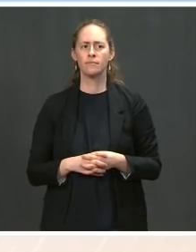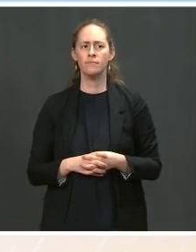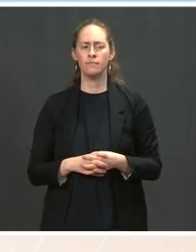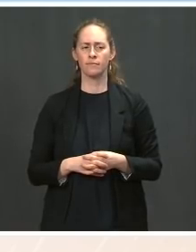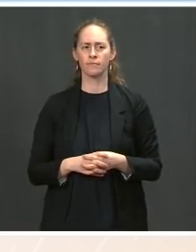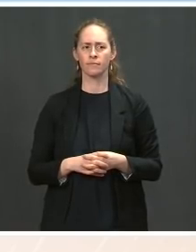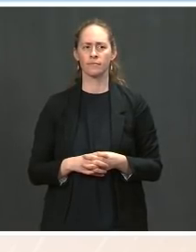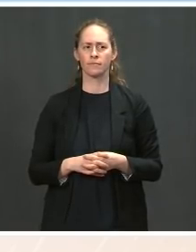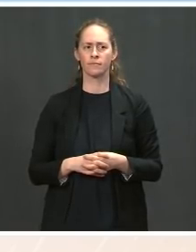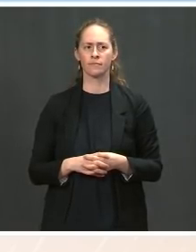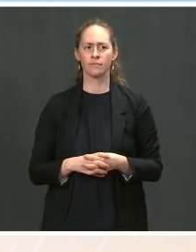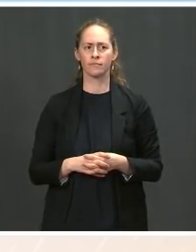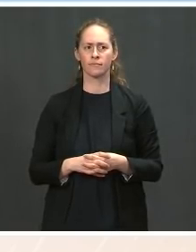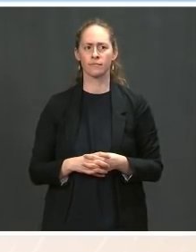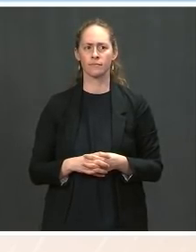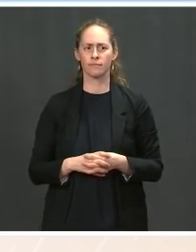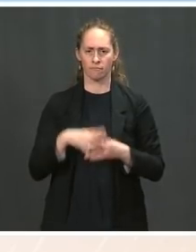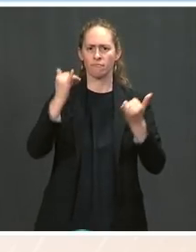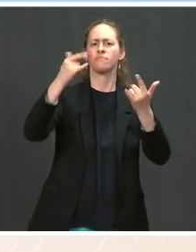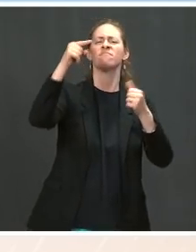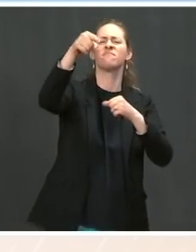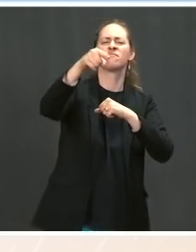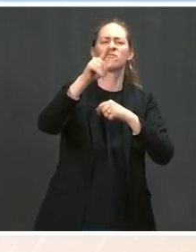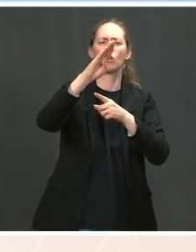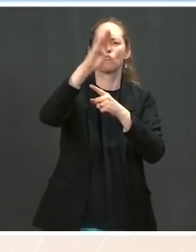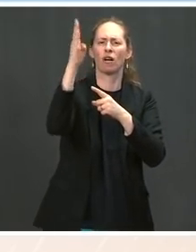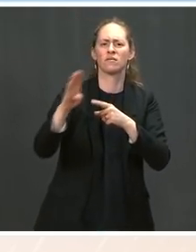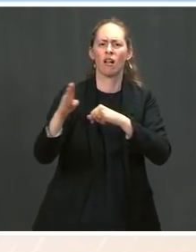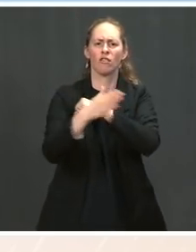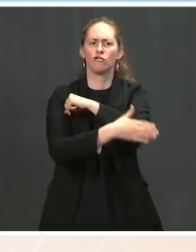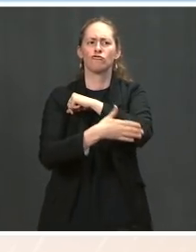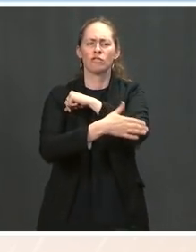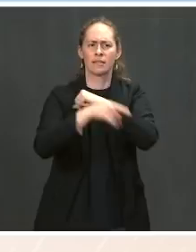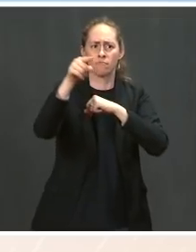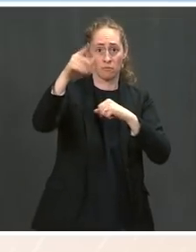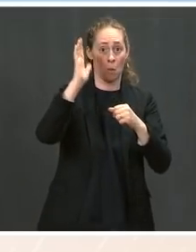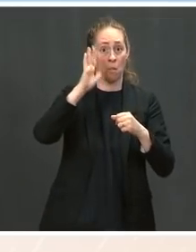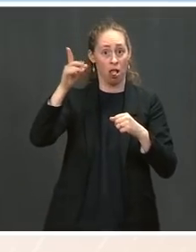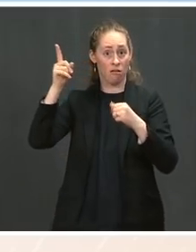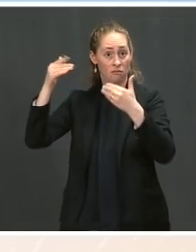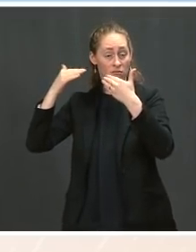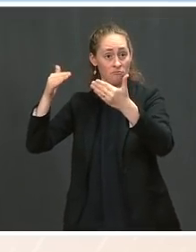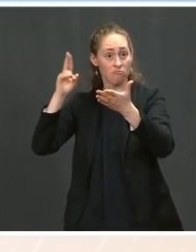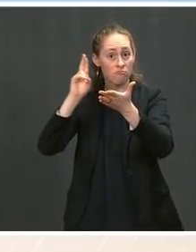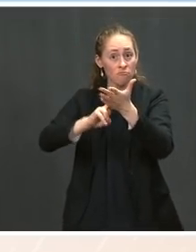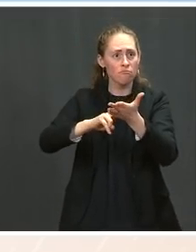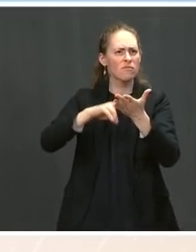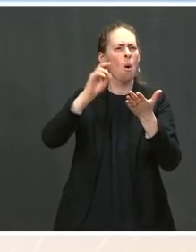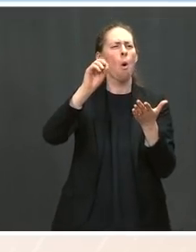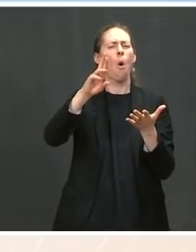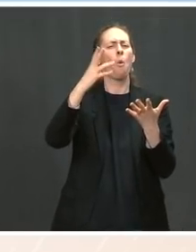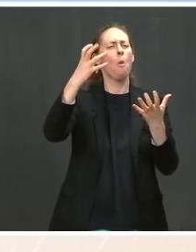with Brazil next week during the summit? Or would he like to see more commitment from Brazil